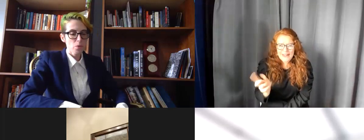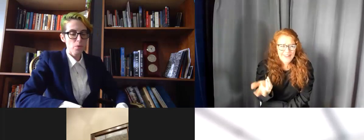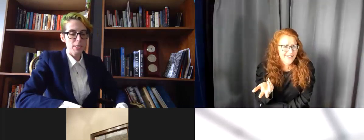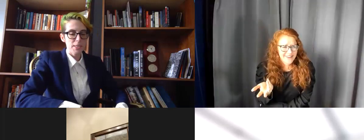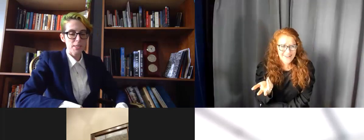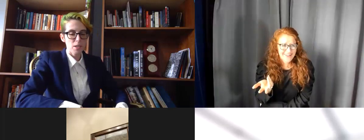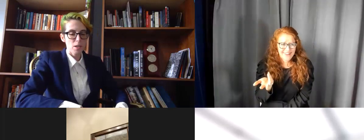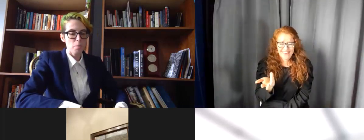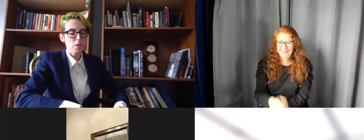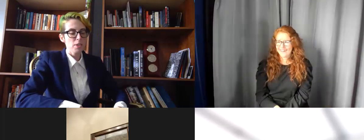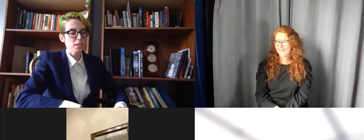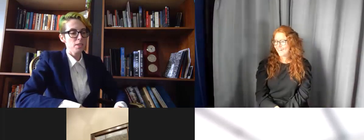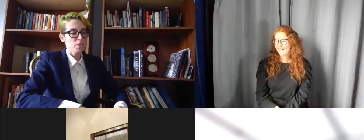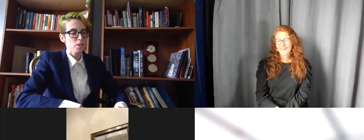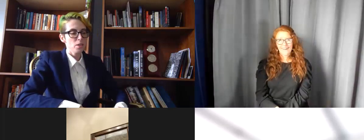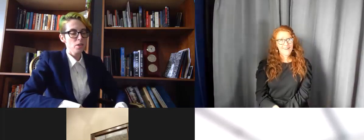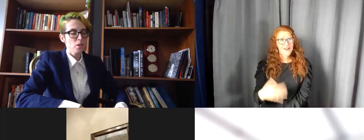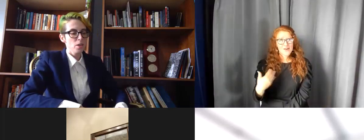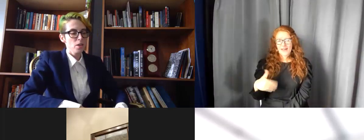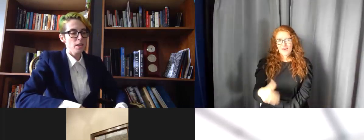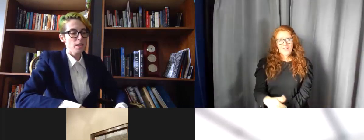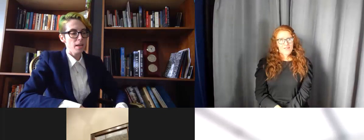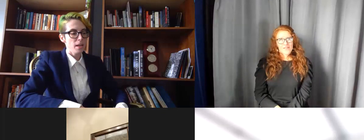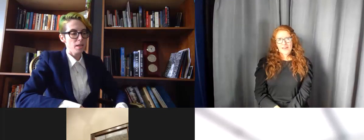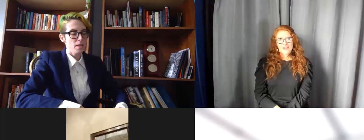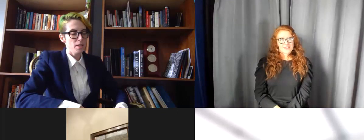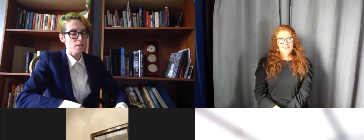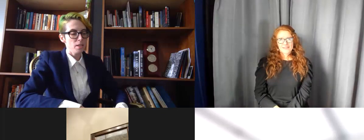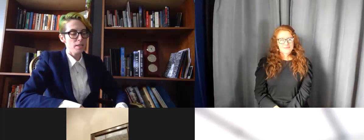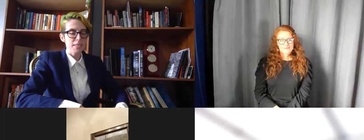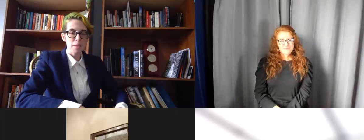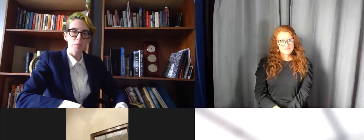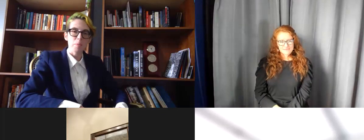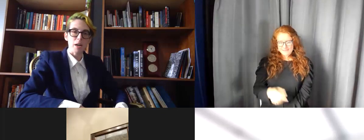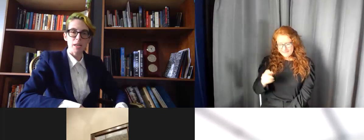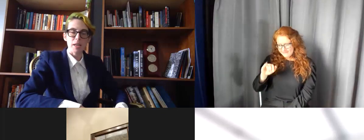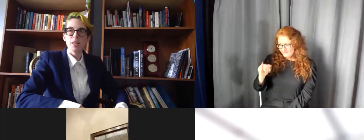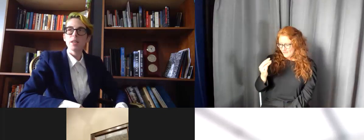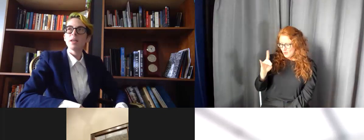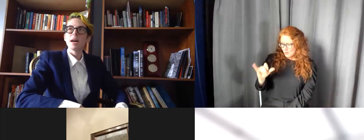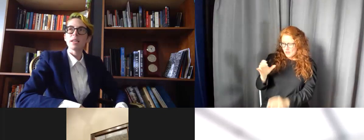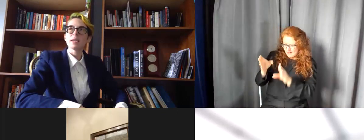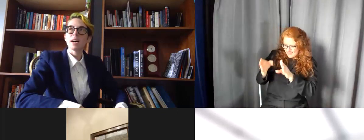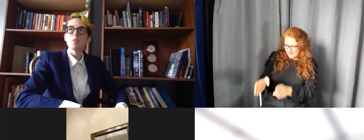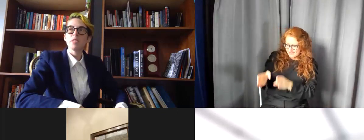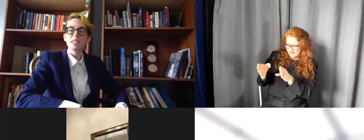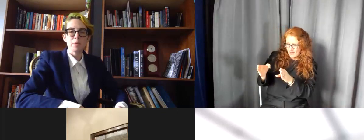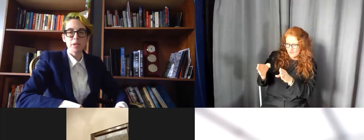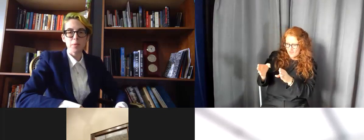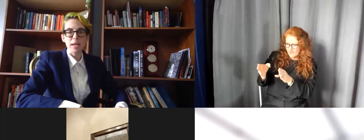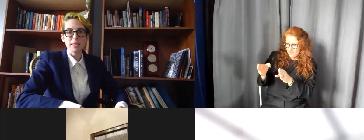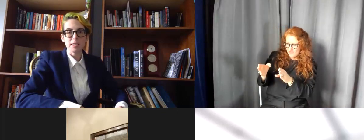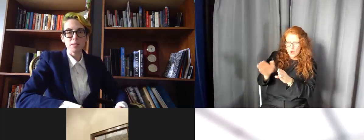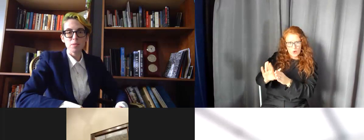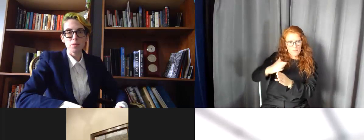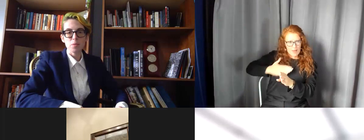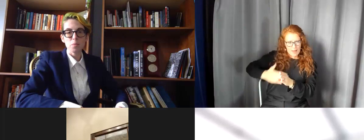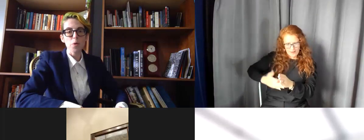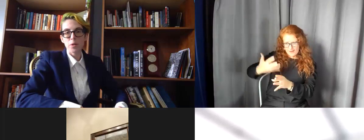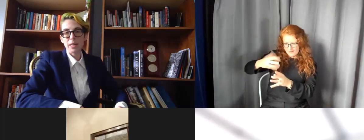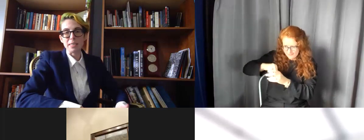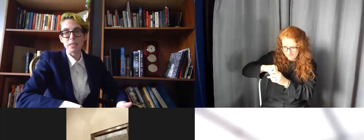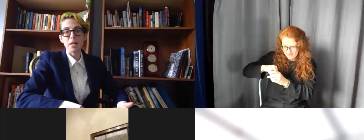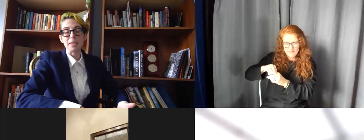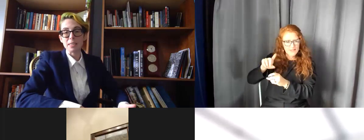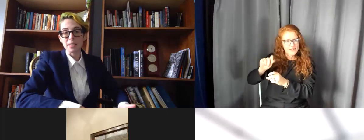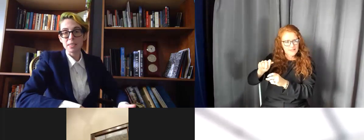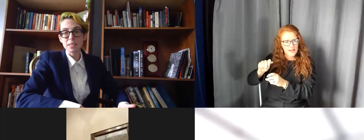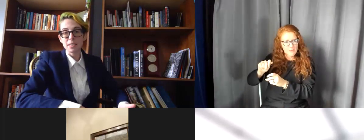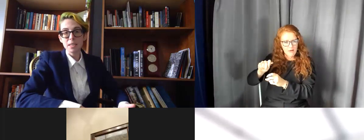Farrah Garland: was a person in a disabled body at a time when disability Rights. more or less, did not exist.